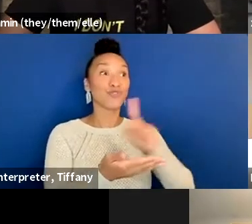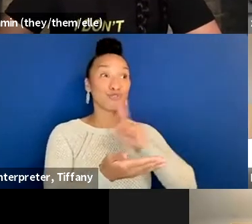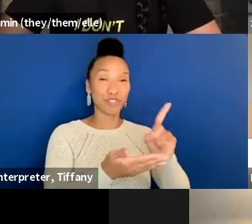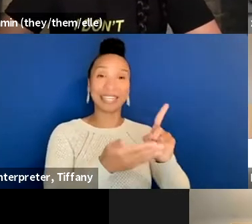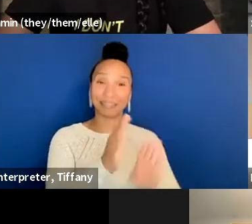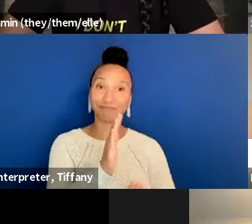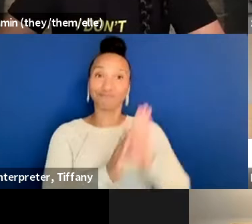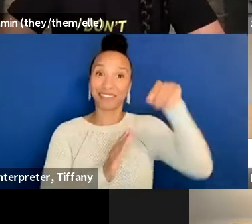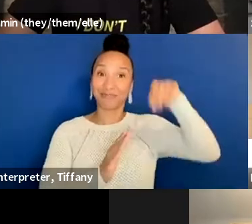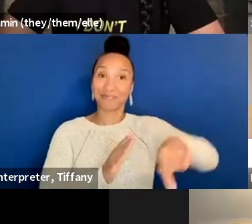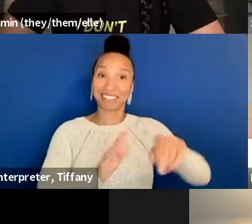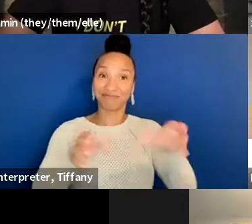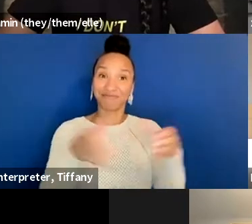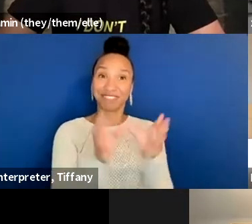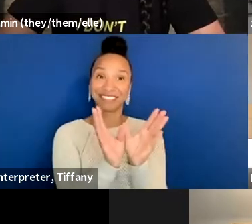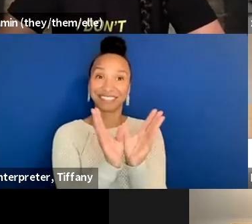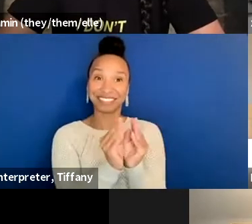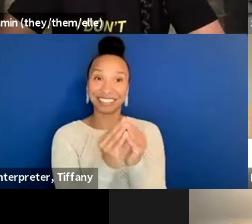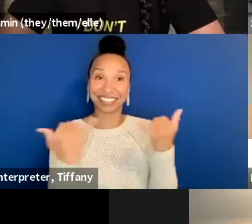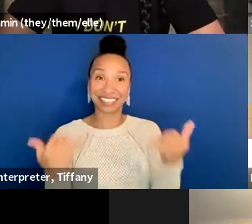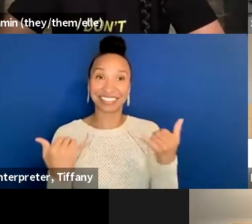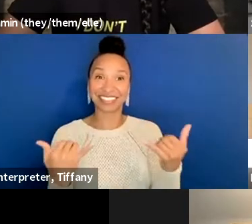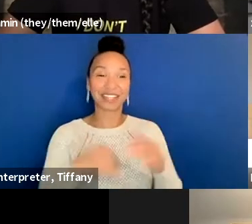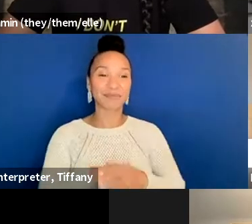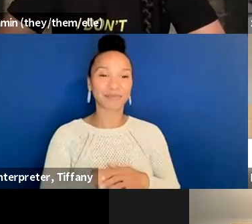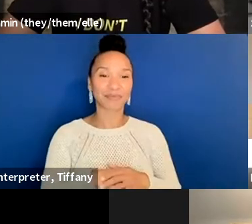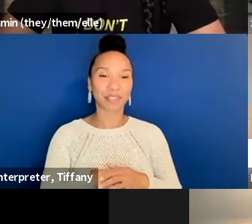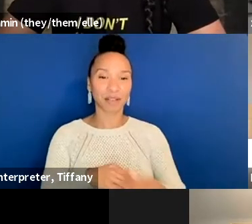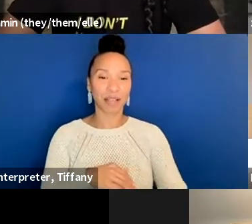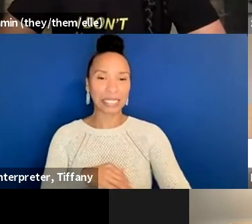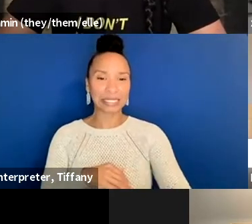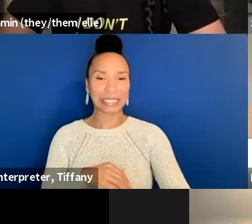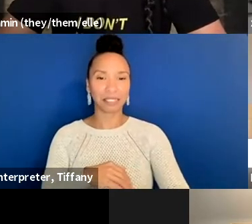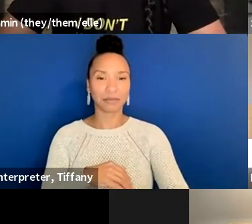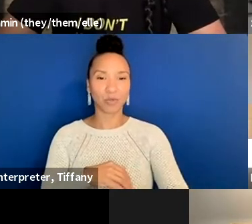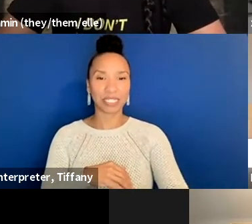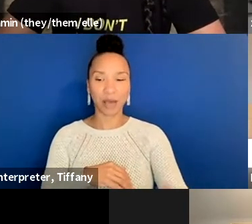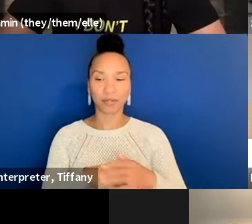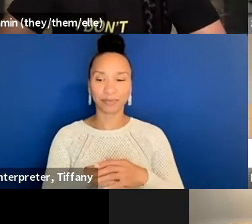Benjamin (they/them/elle): You so much curious, this is Ben Benjamin lumbered photo Sanchez i'm a light skinned person.